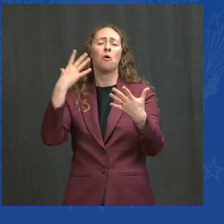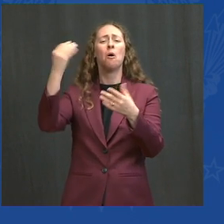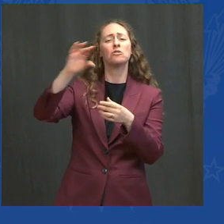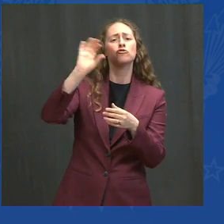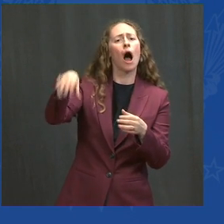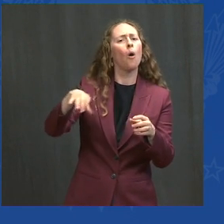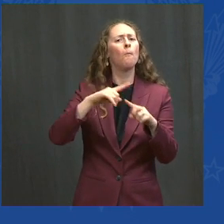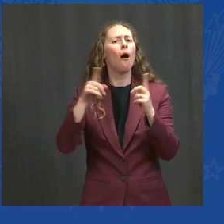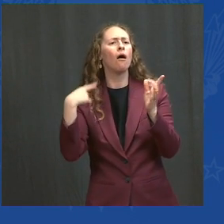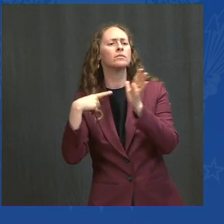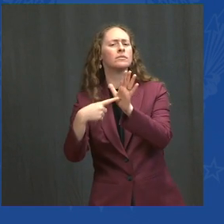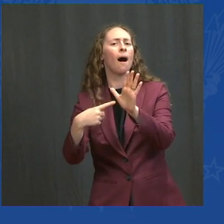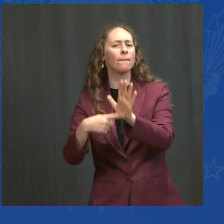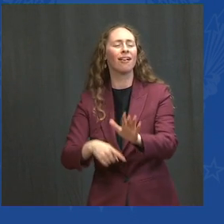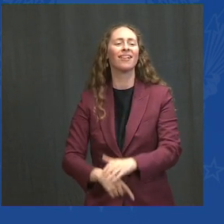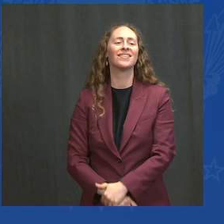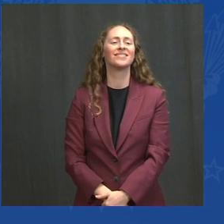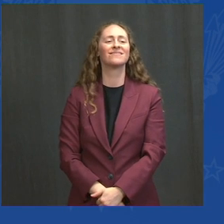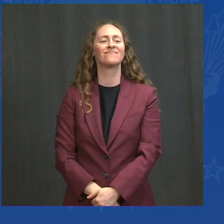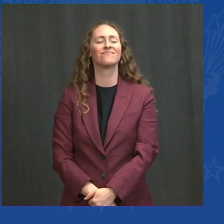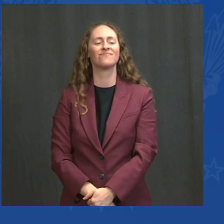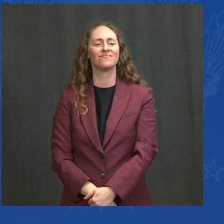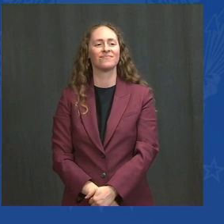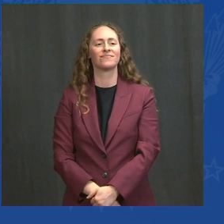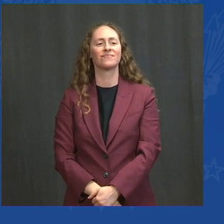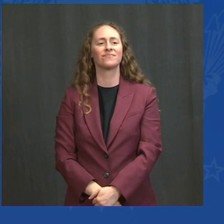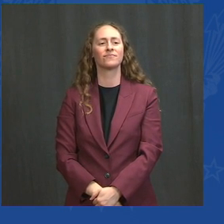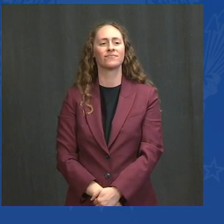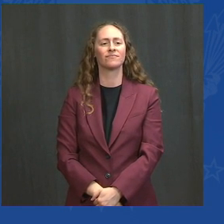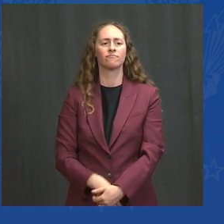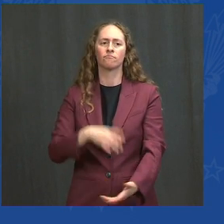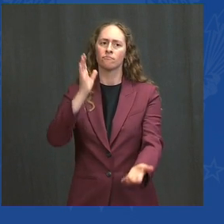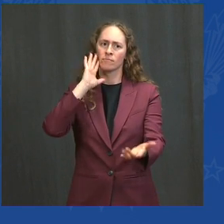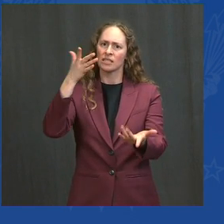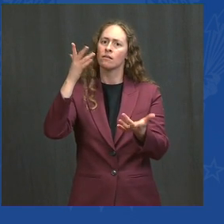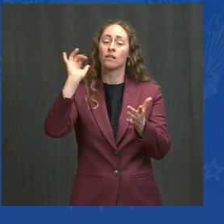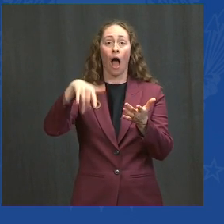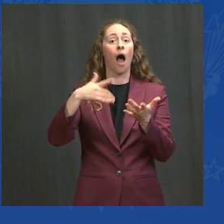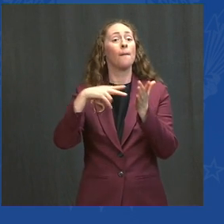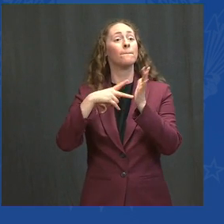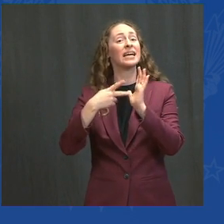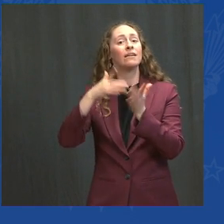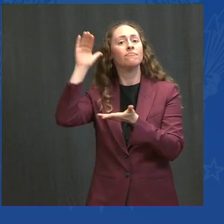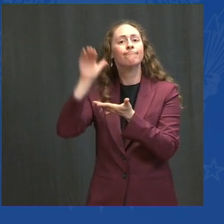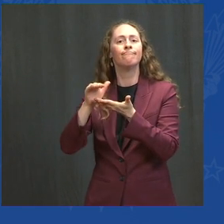it would reduce the largest source of pollution in America: vehicle travel.